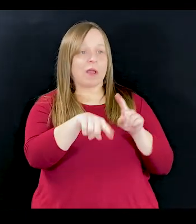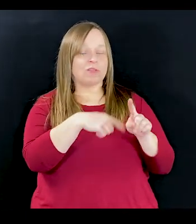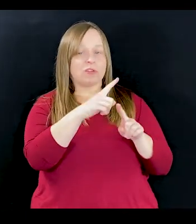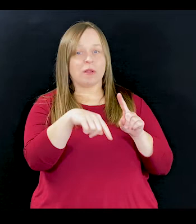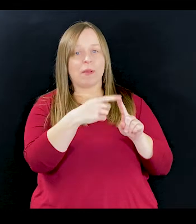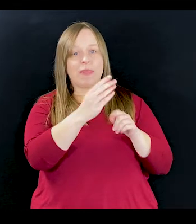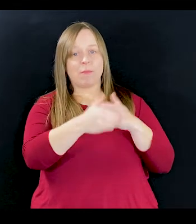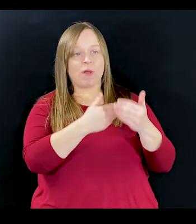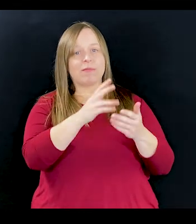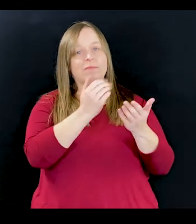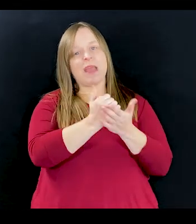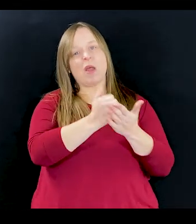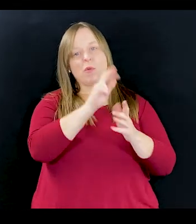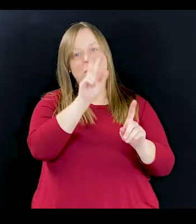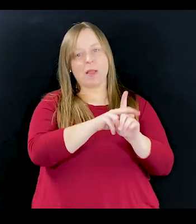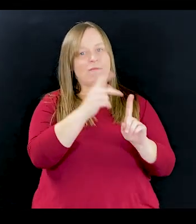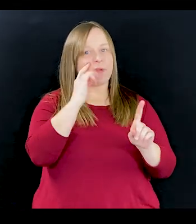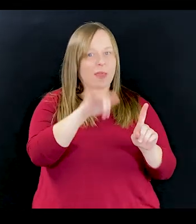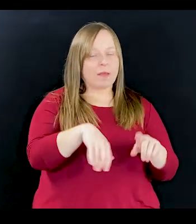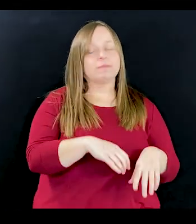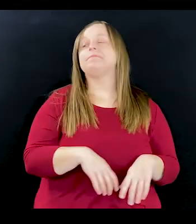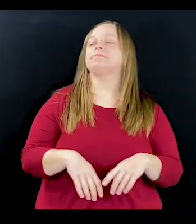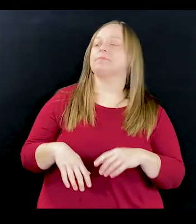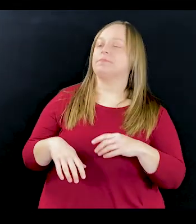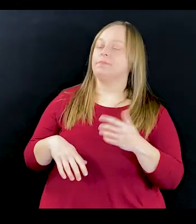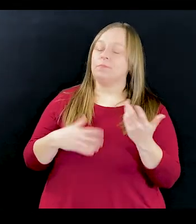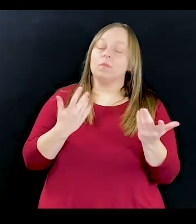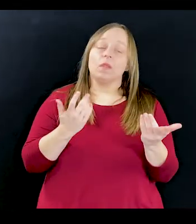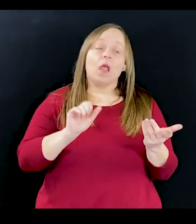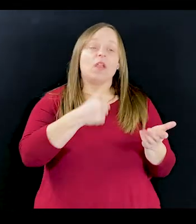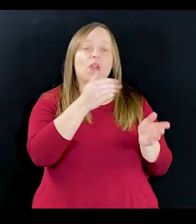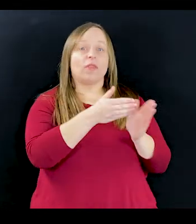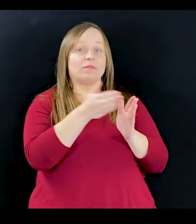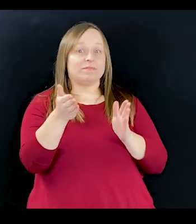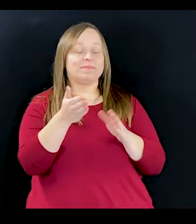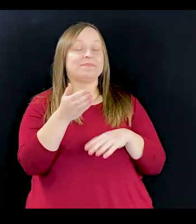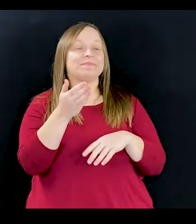process or help the client apply for that process. So another side note while